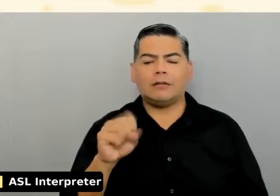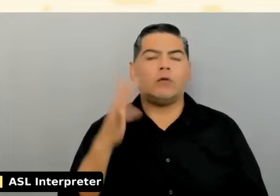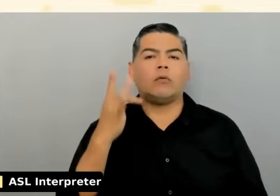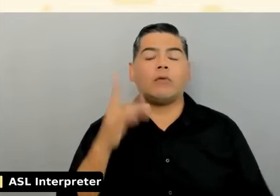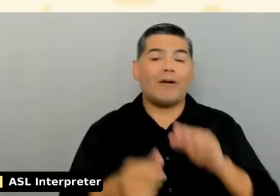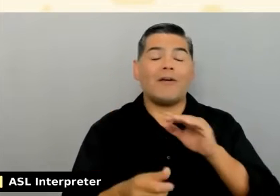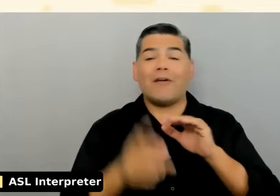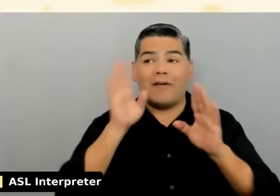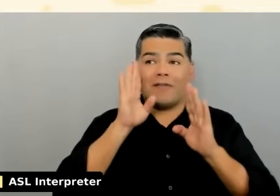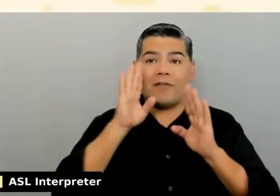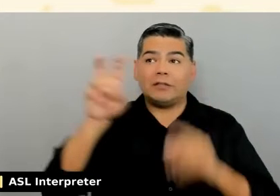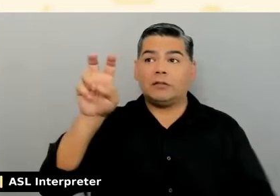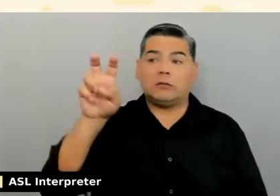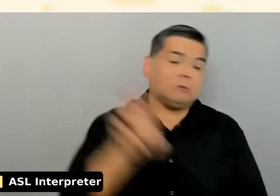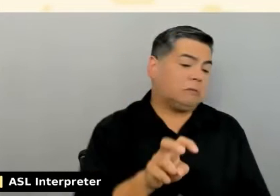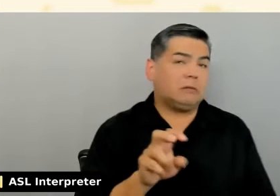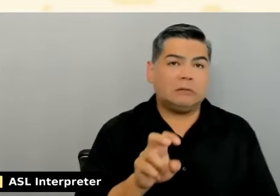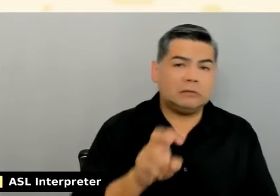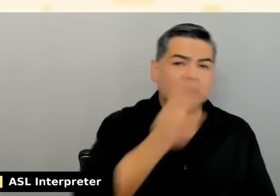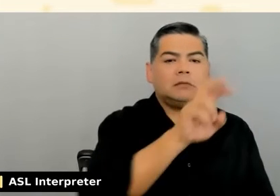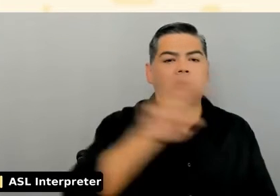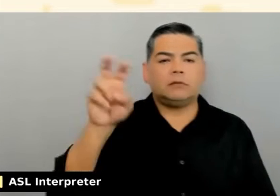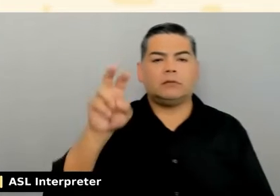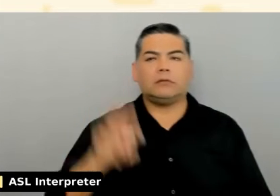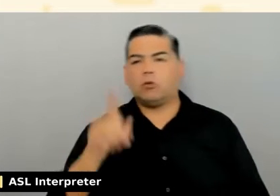into the hidden territory, it is very disorienting.